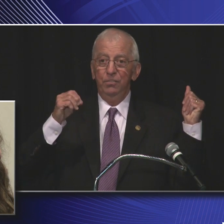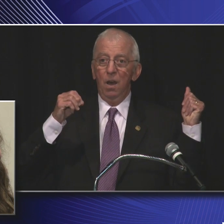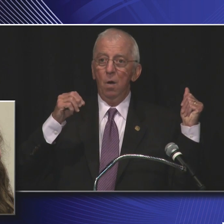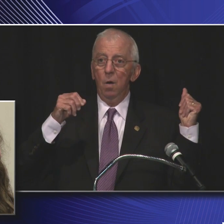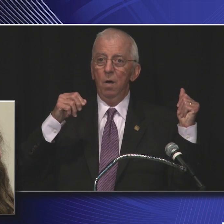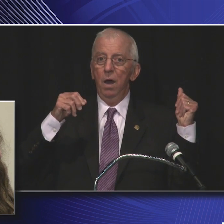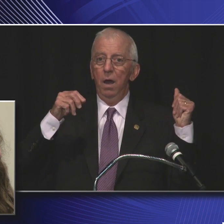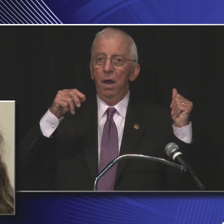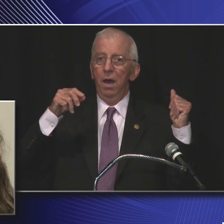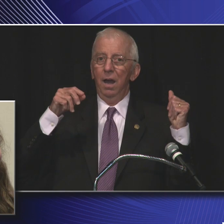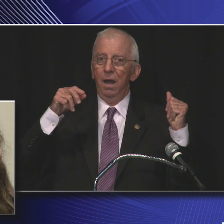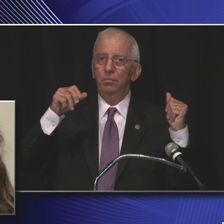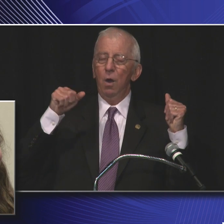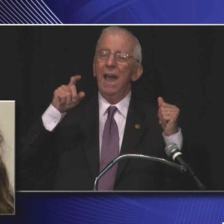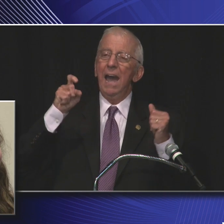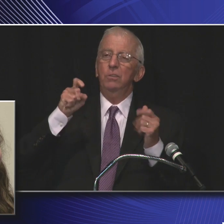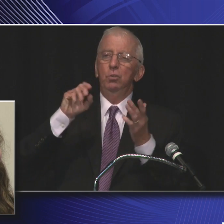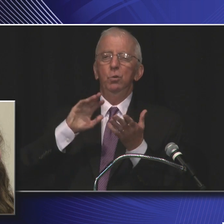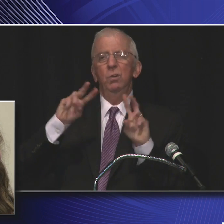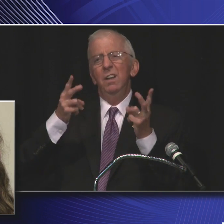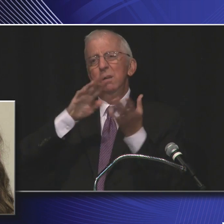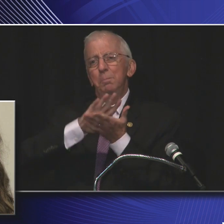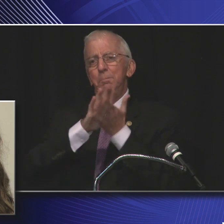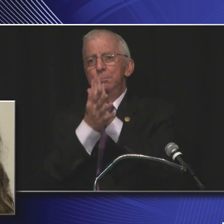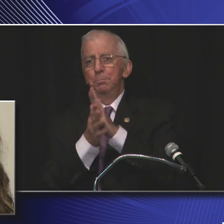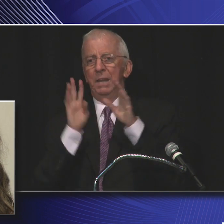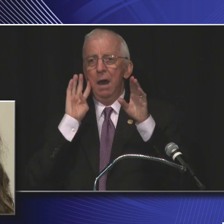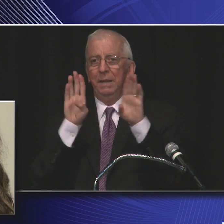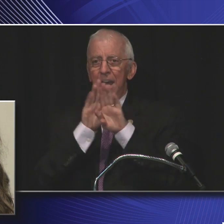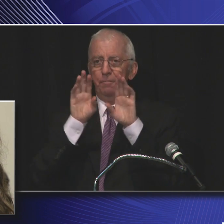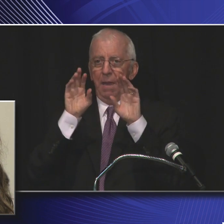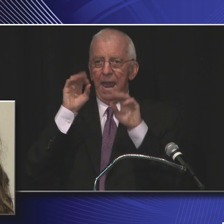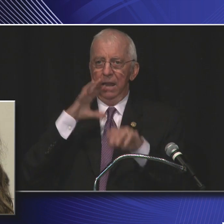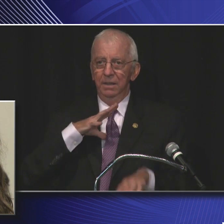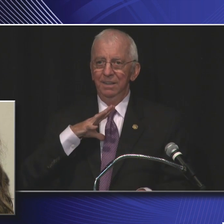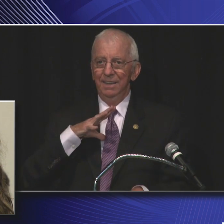So, so I had to become a deaf man,